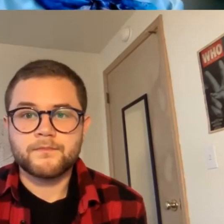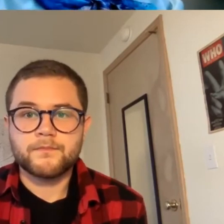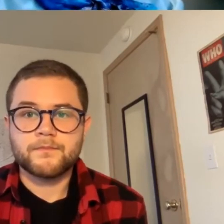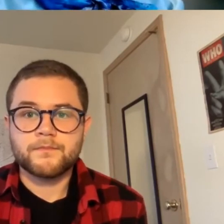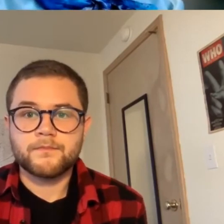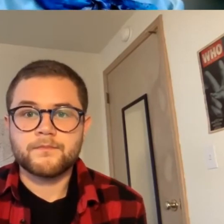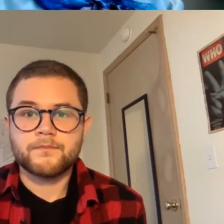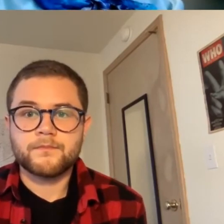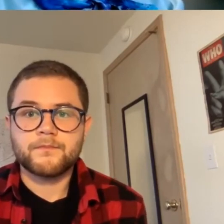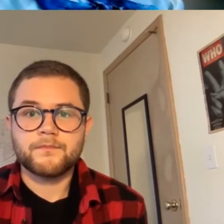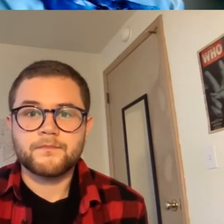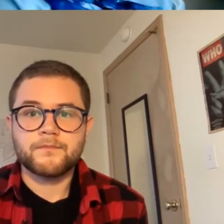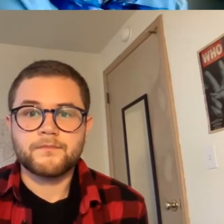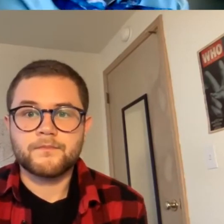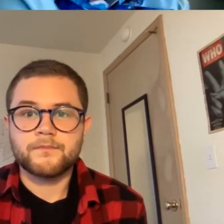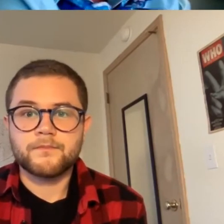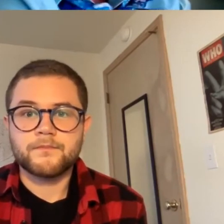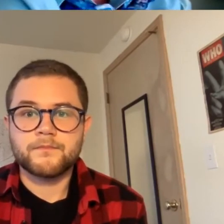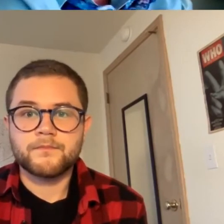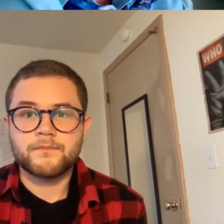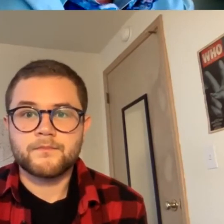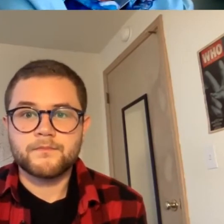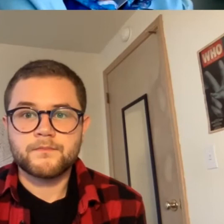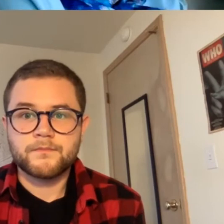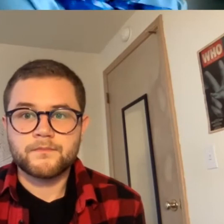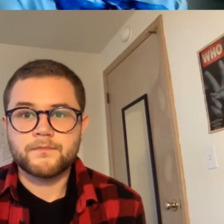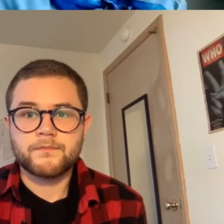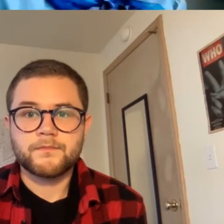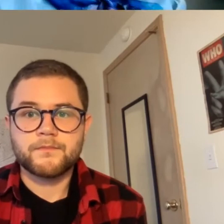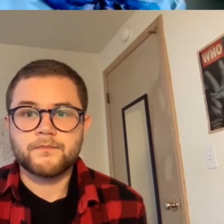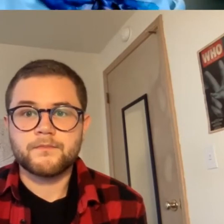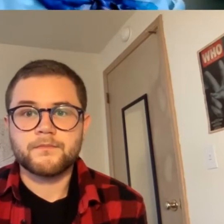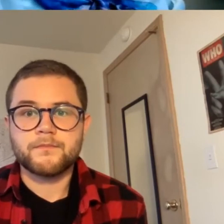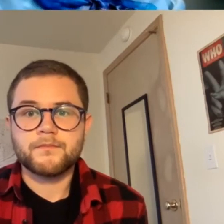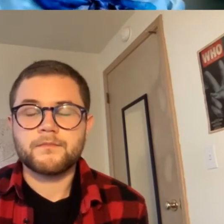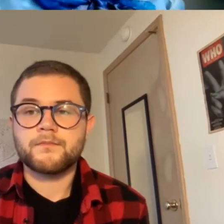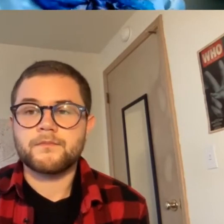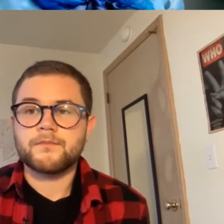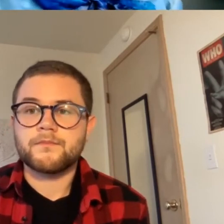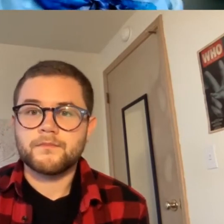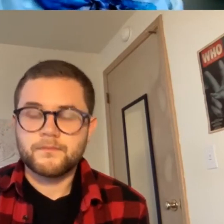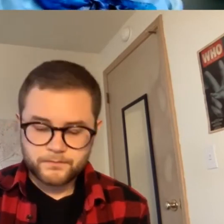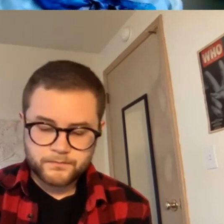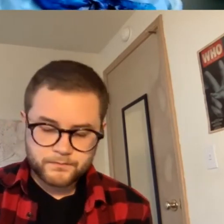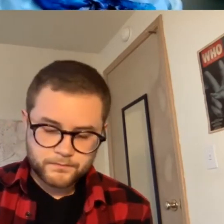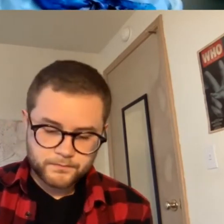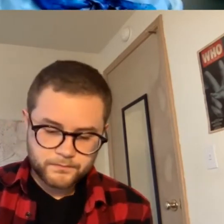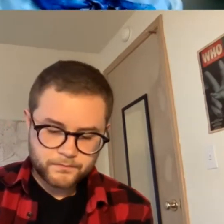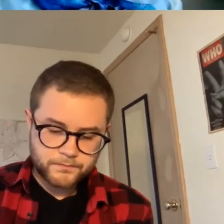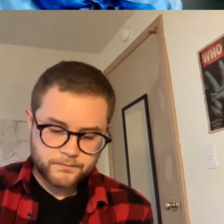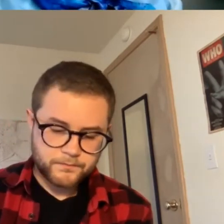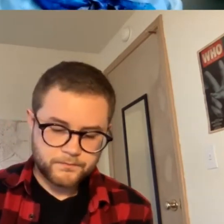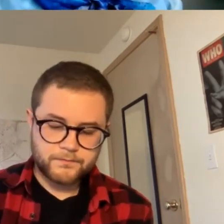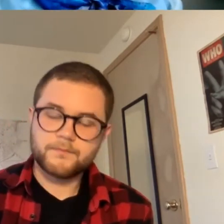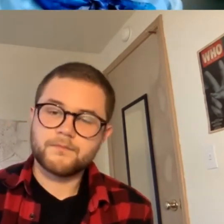is going on or those kinds of problems. Those, there has been some articles that have come out.